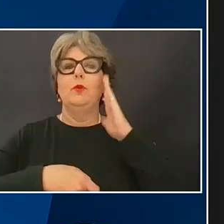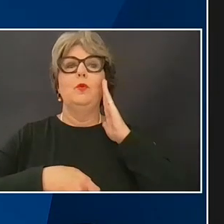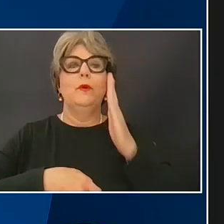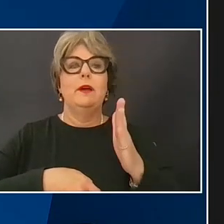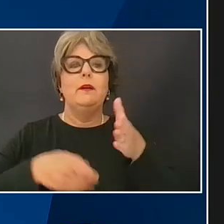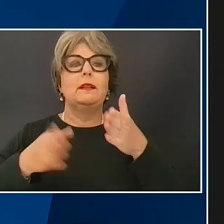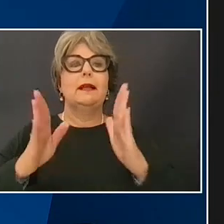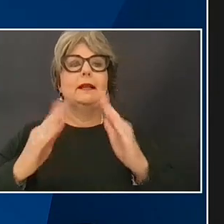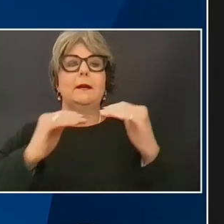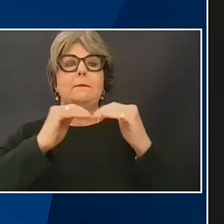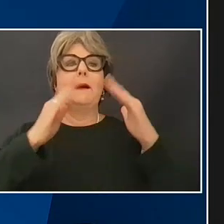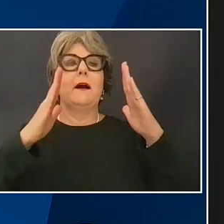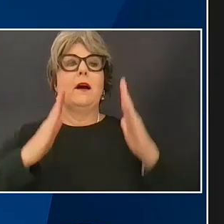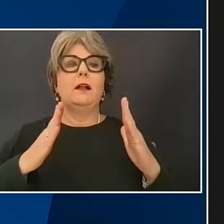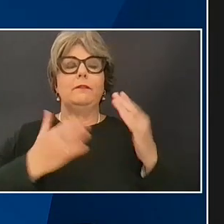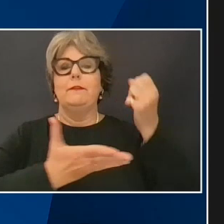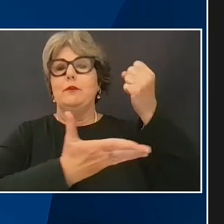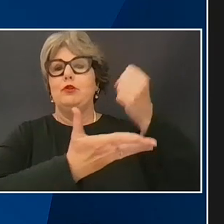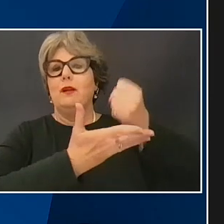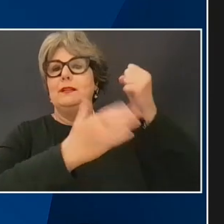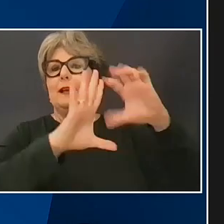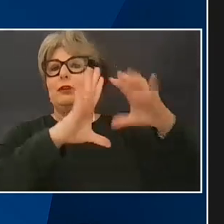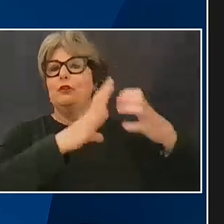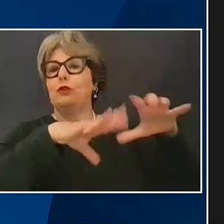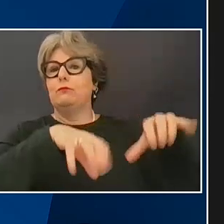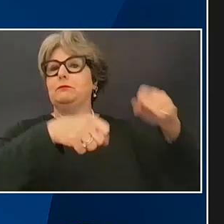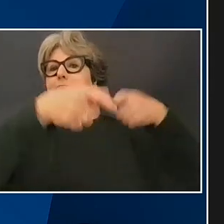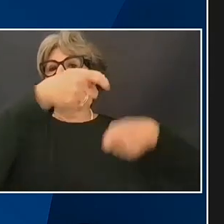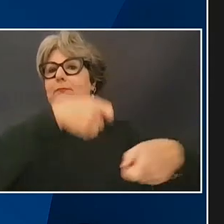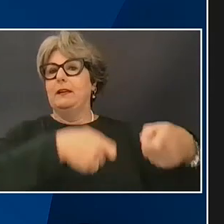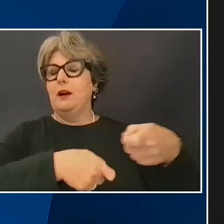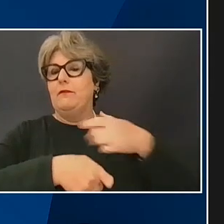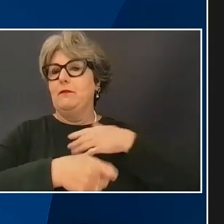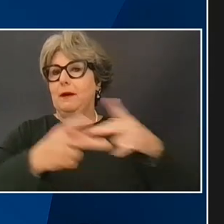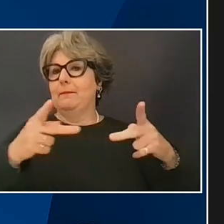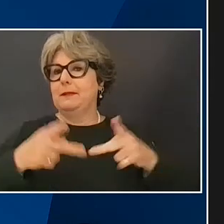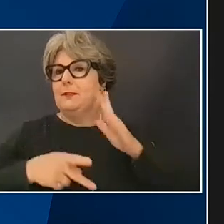colleagues from the accreditation group come to the table. Thanks, everybody, for the great discussion today.